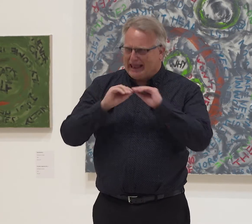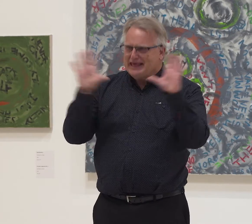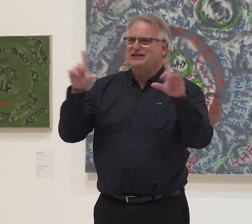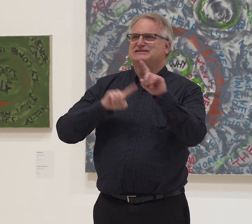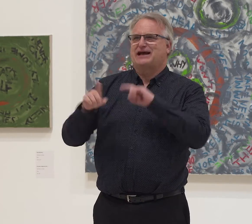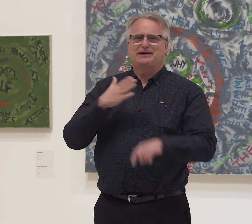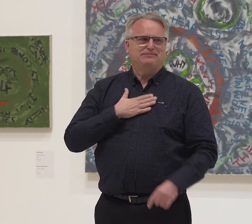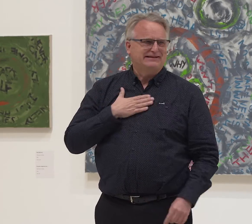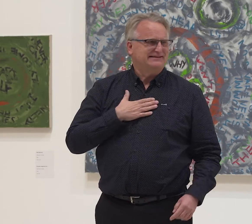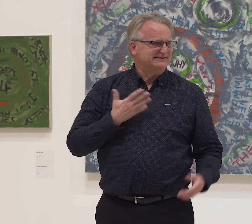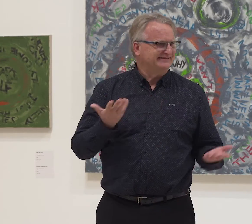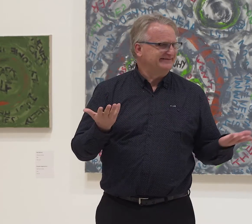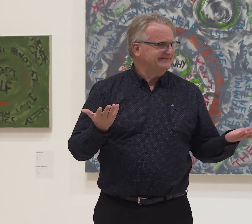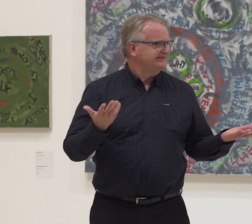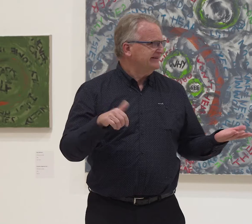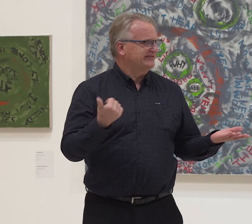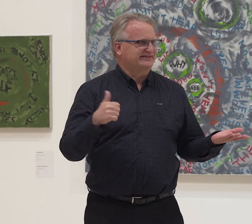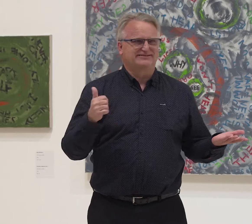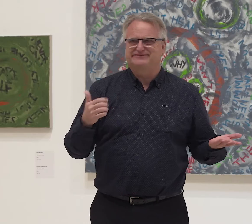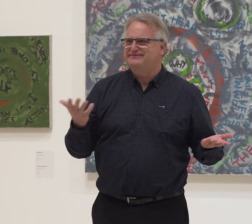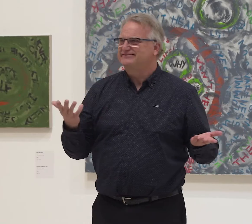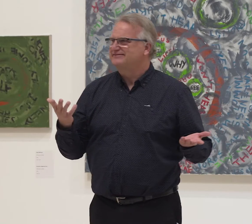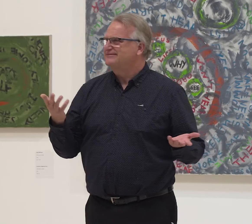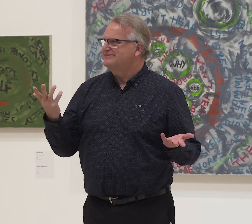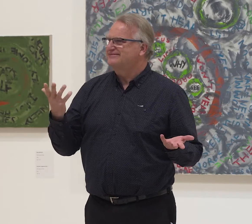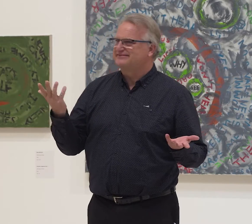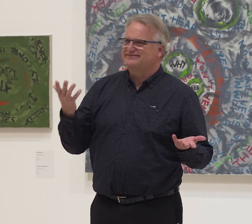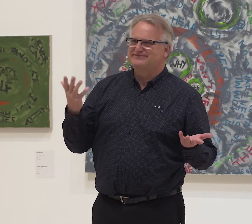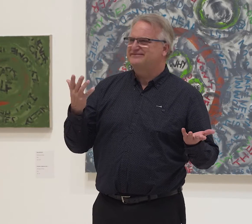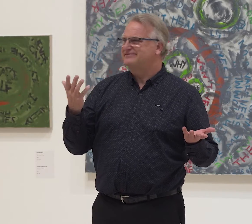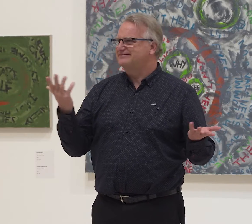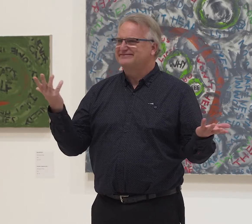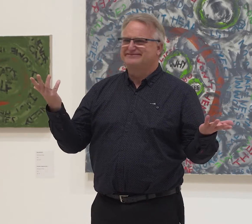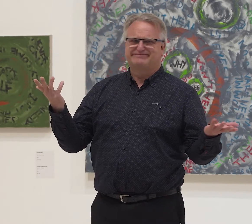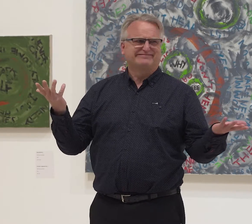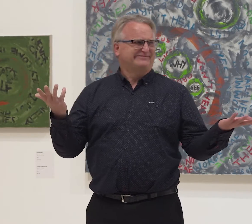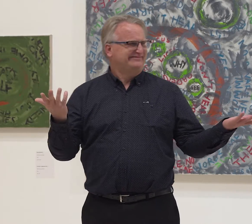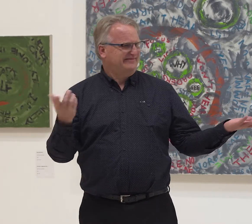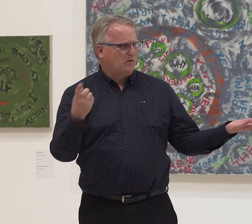"Well, what do you want from me?" And I say, "Well, I want clear signing." Well, what does that mean?